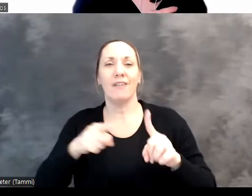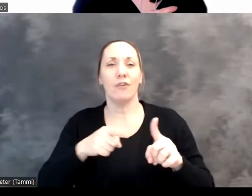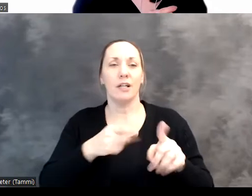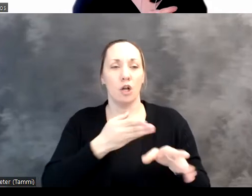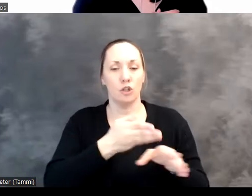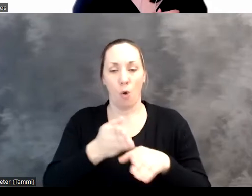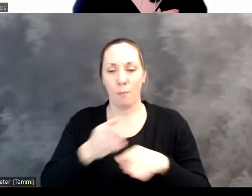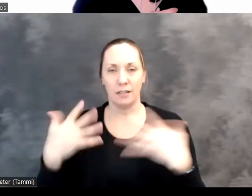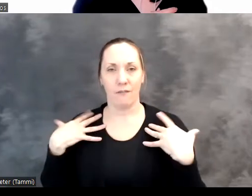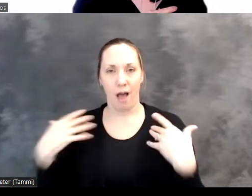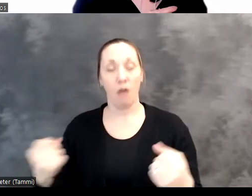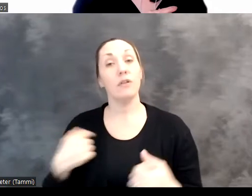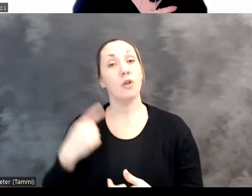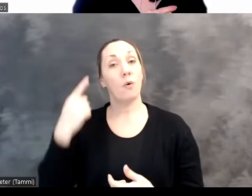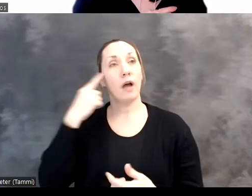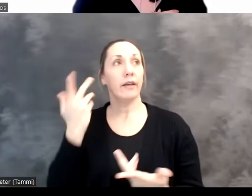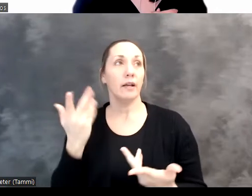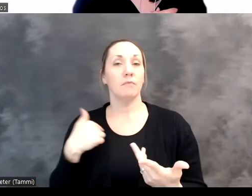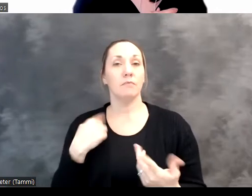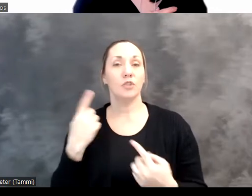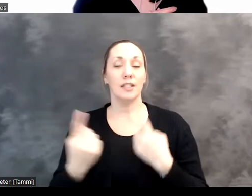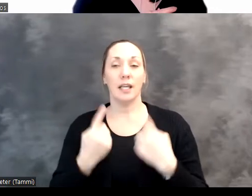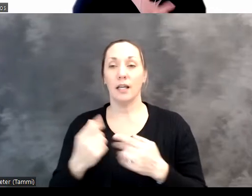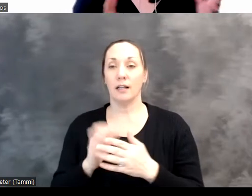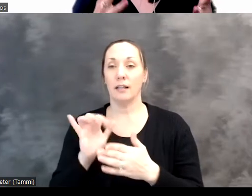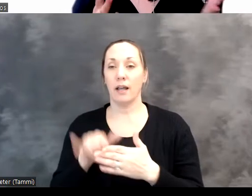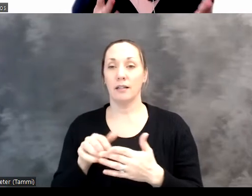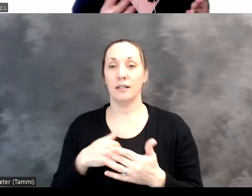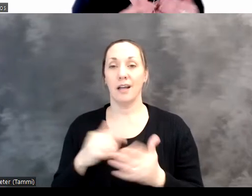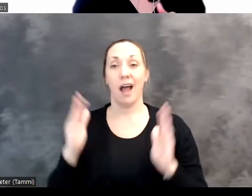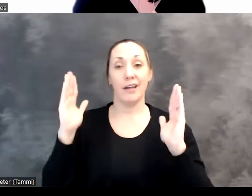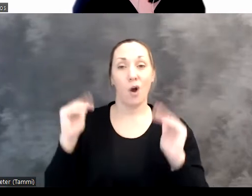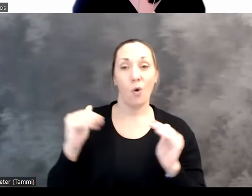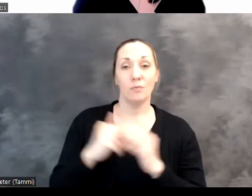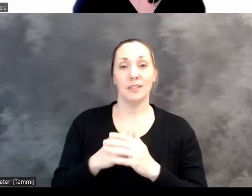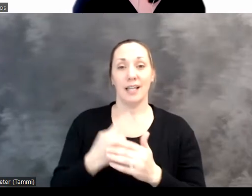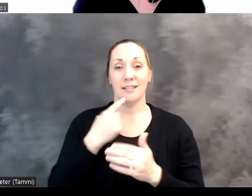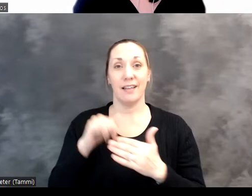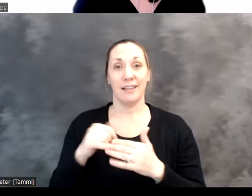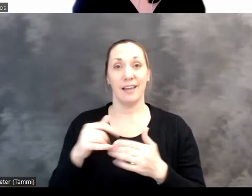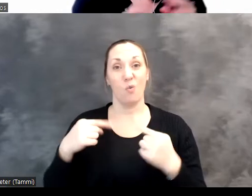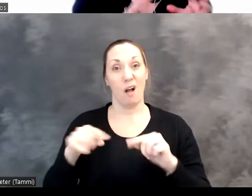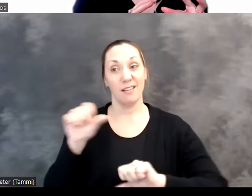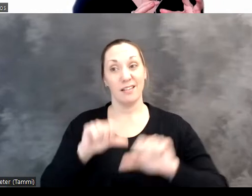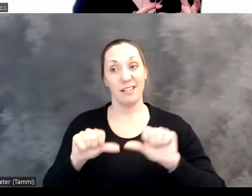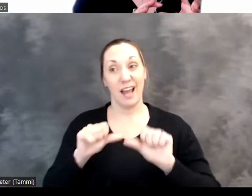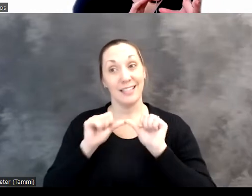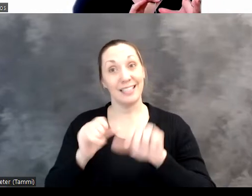of thising it, seeing how things effect outcomes for people in different domains of health. I just sort